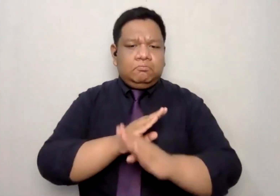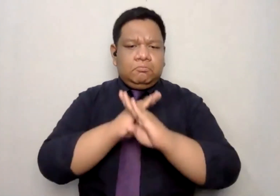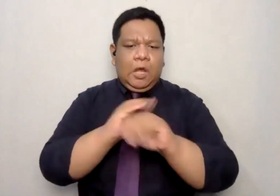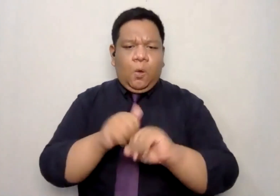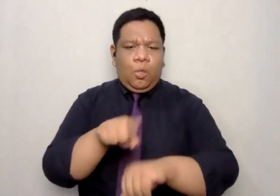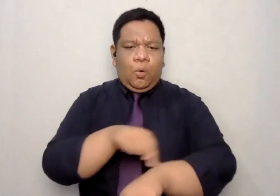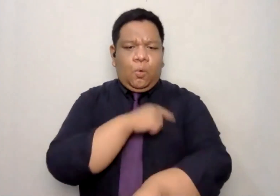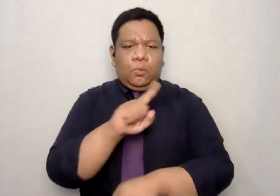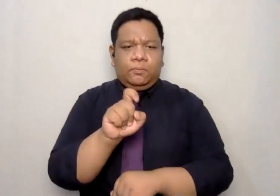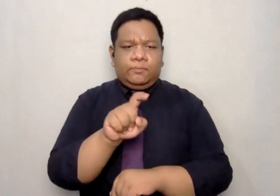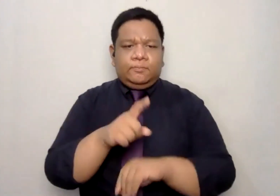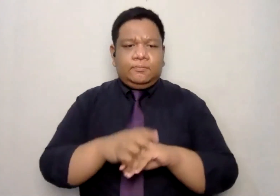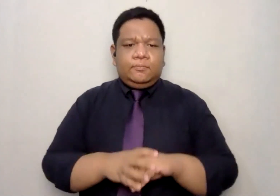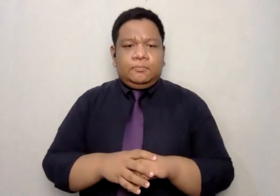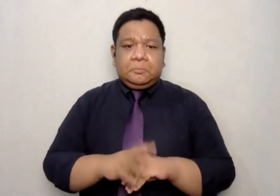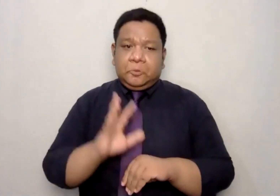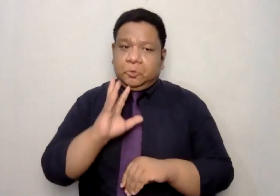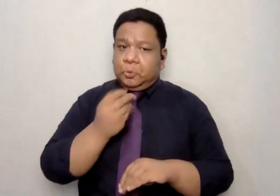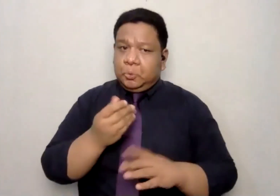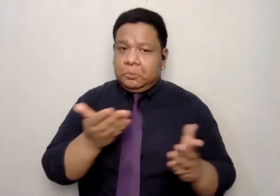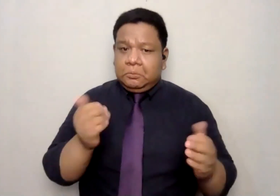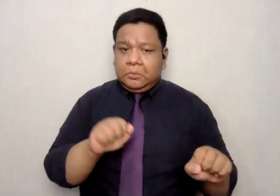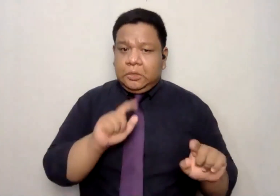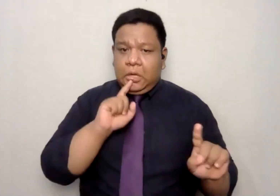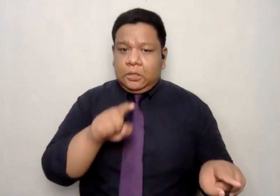Who among our doctors can answer this?